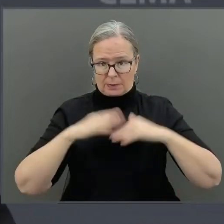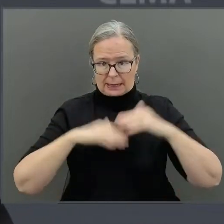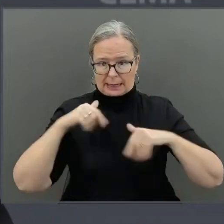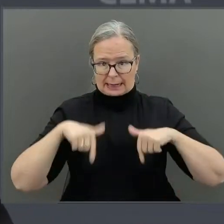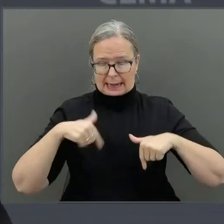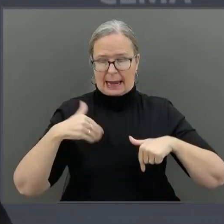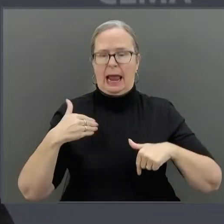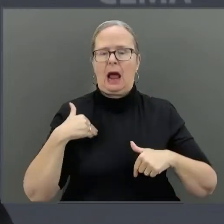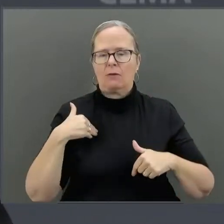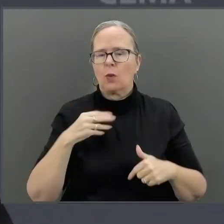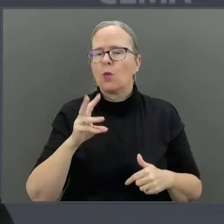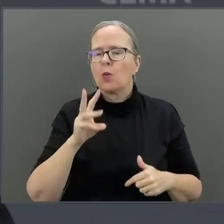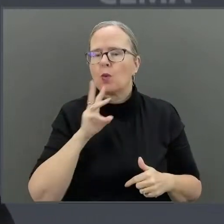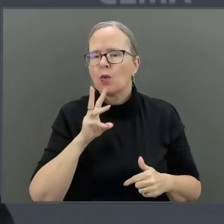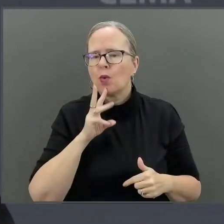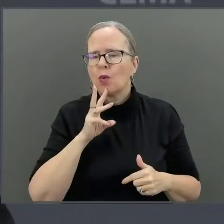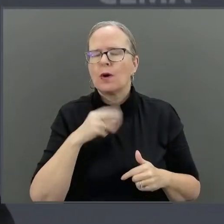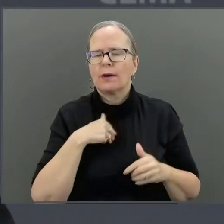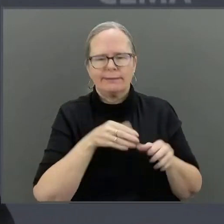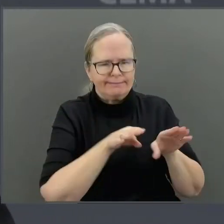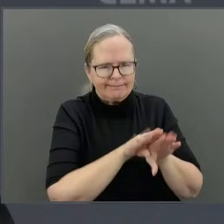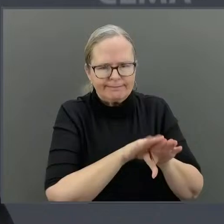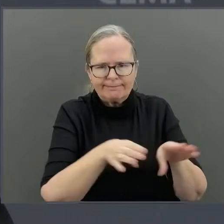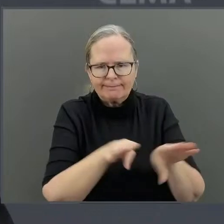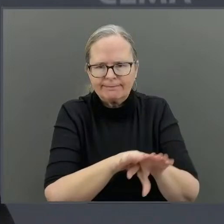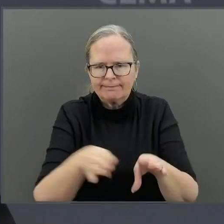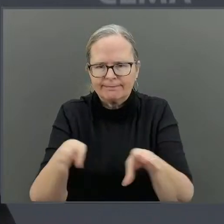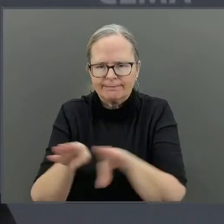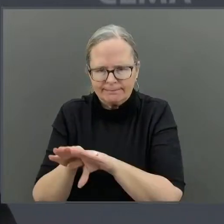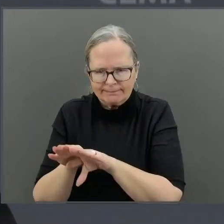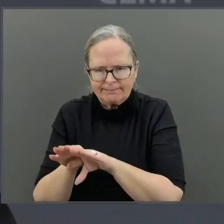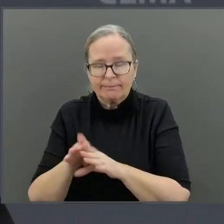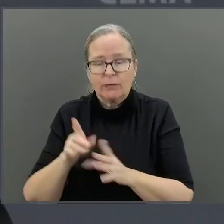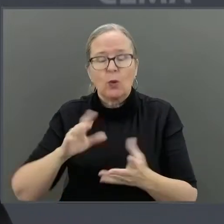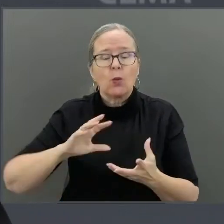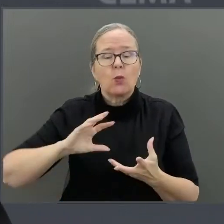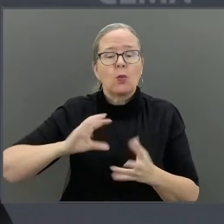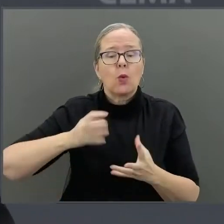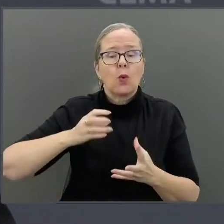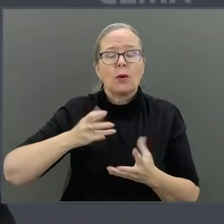and I want to acknowledge pools and recreation facility operators for their ongoing support and